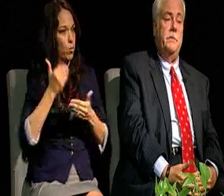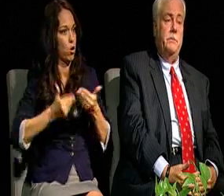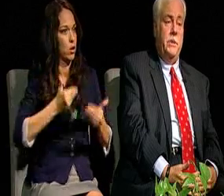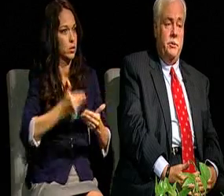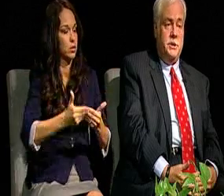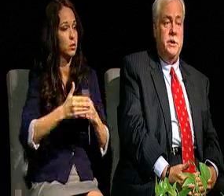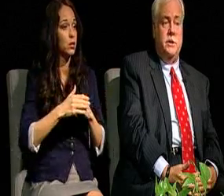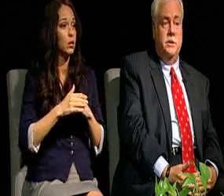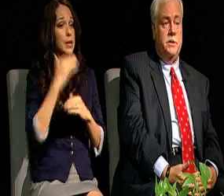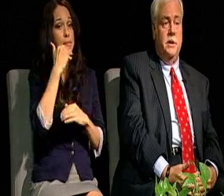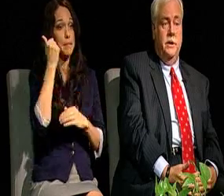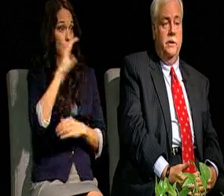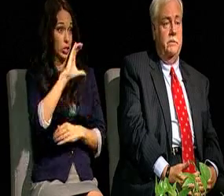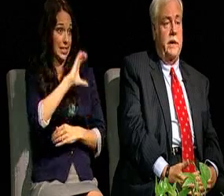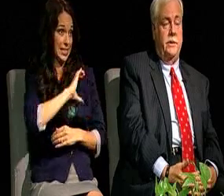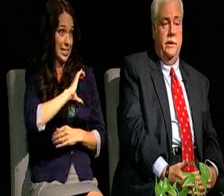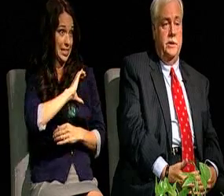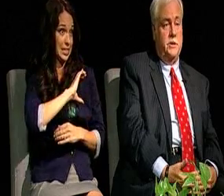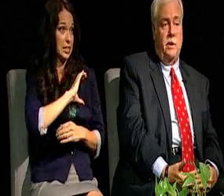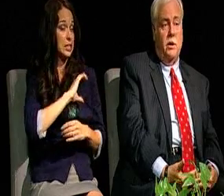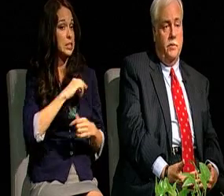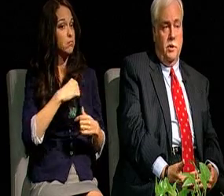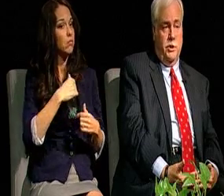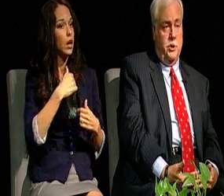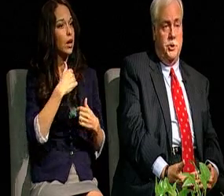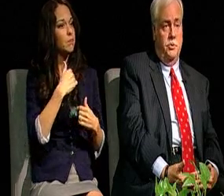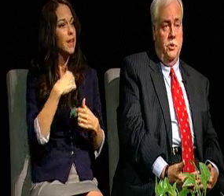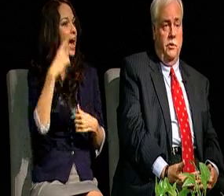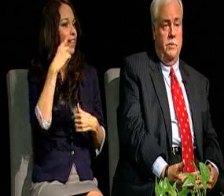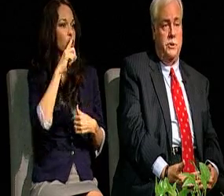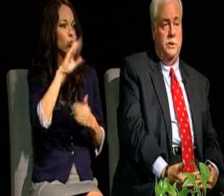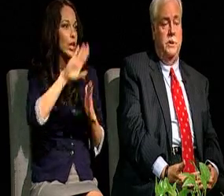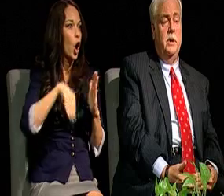Better Citizens I think is all of our educational programs